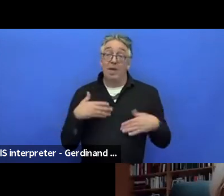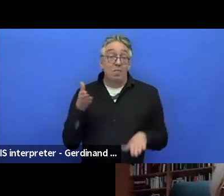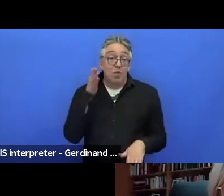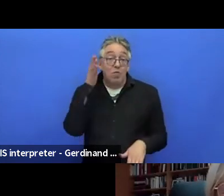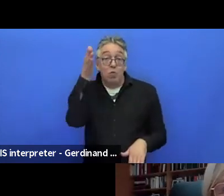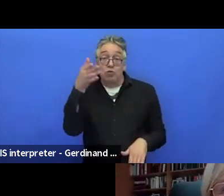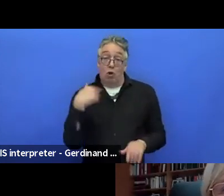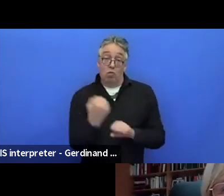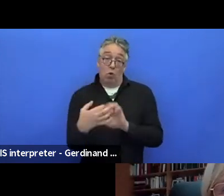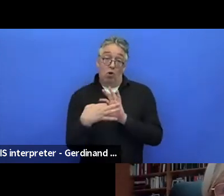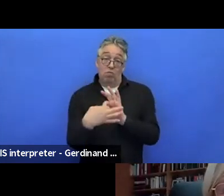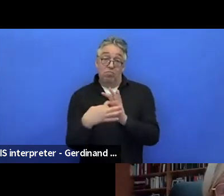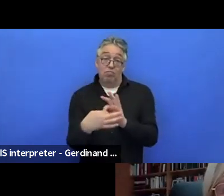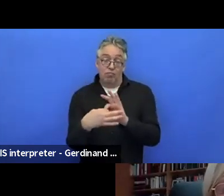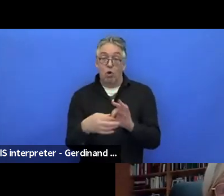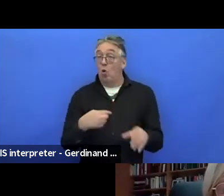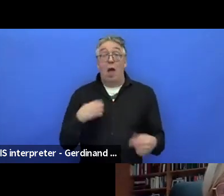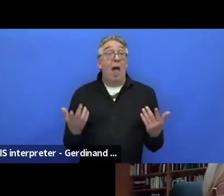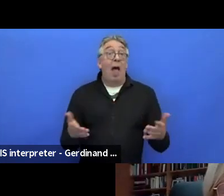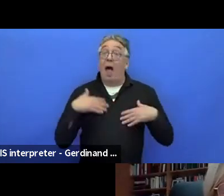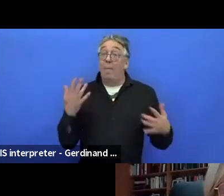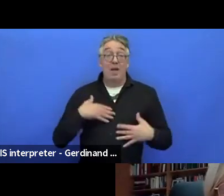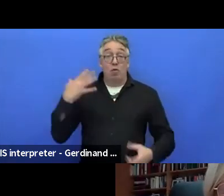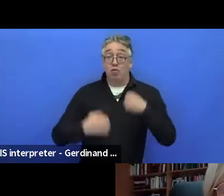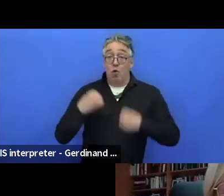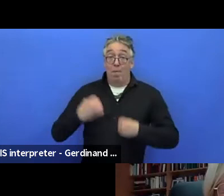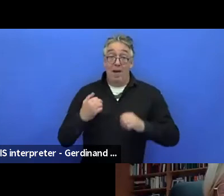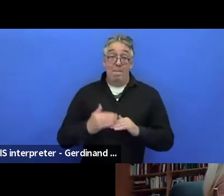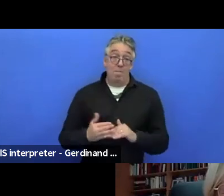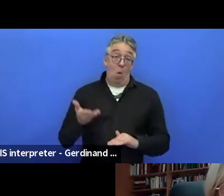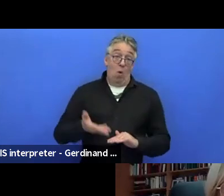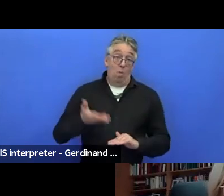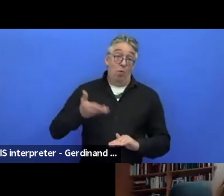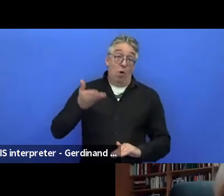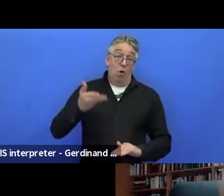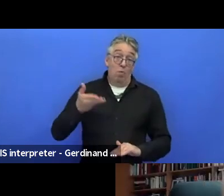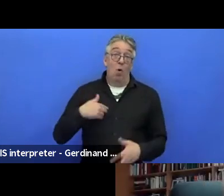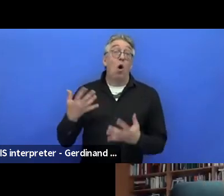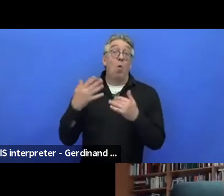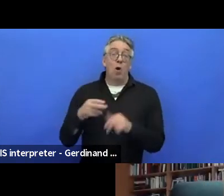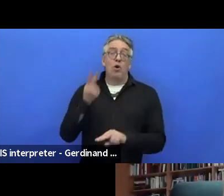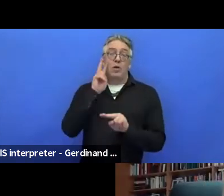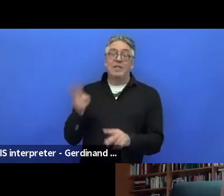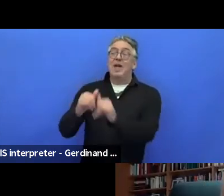and to launch more complaints if needed, so everyone can be accepted and living in the same way.